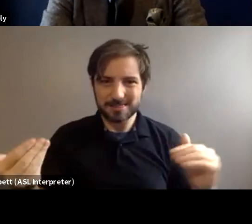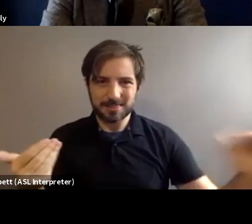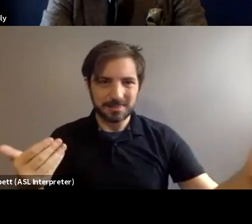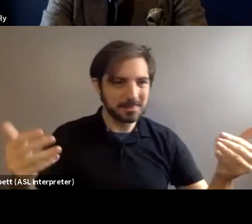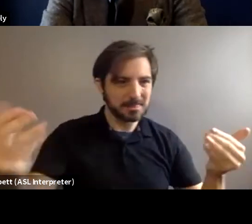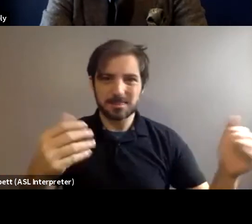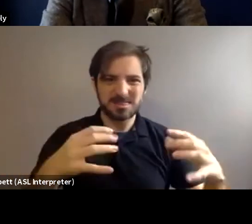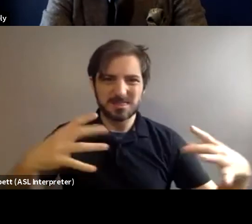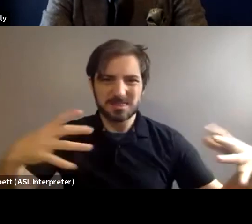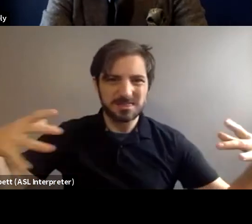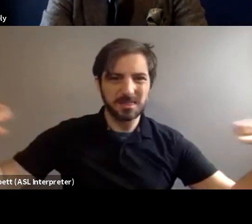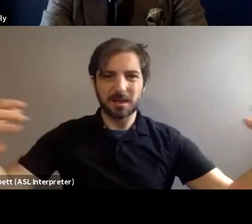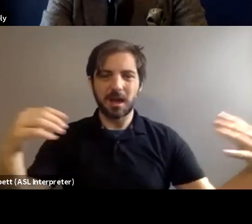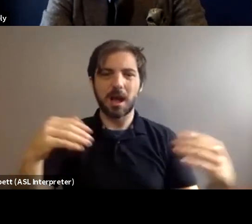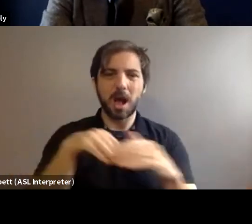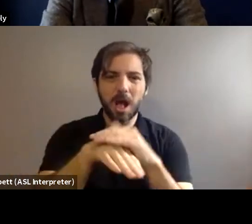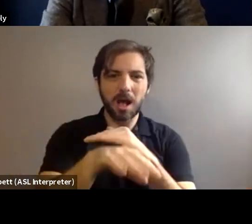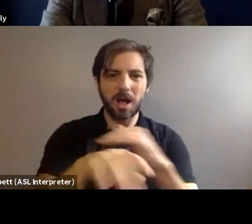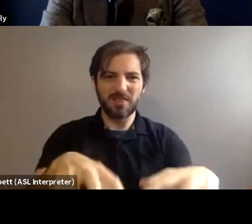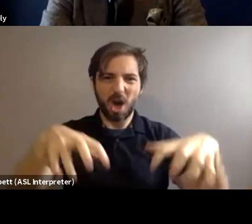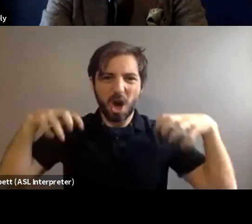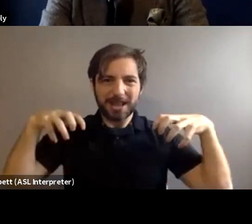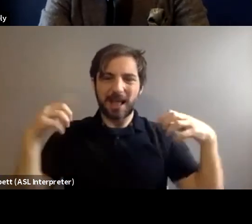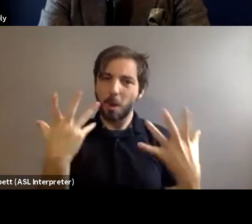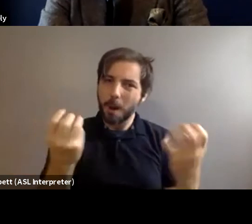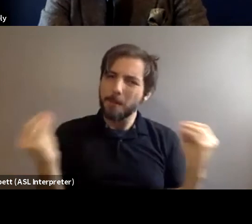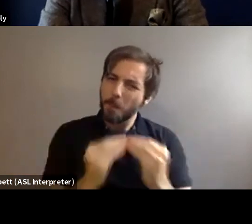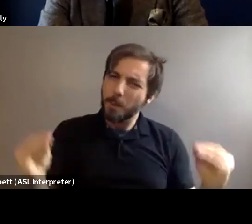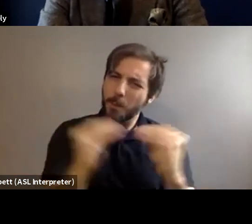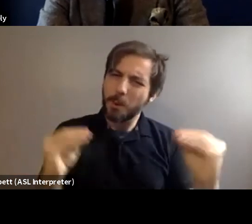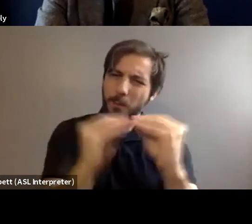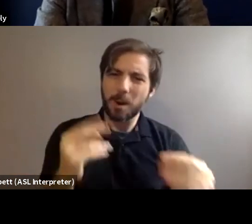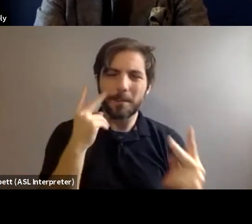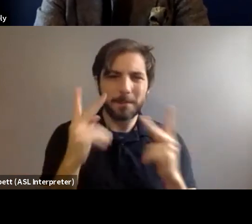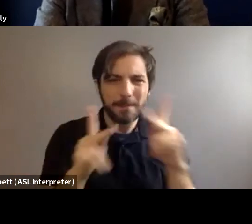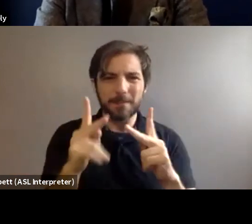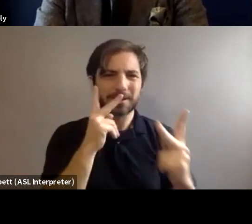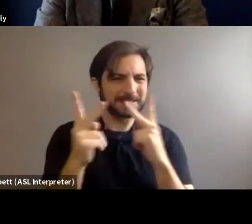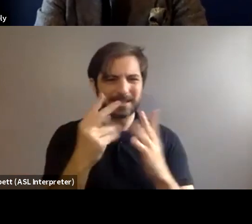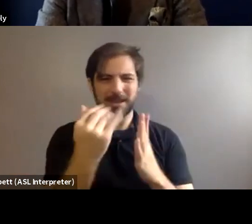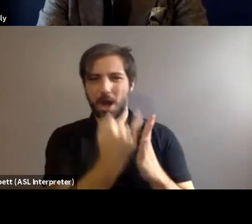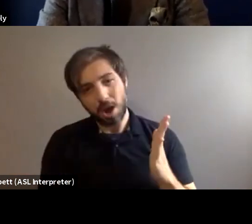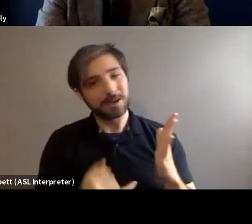and make things accessible for new audiences so i think that that would be the number one reason why